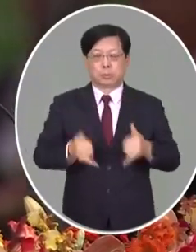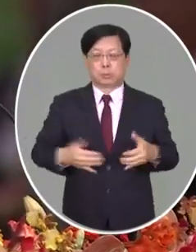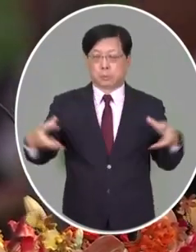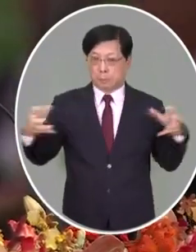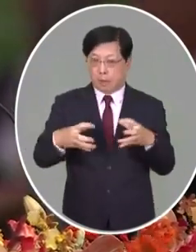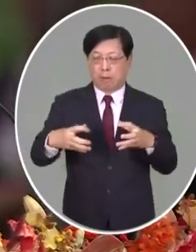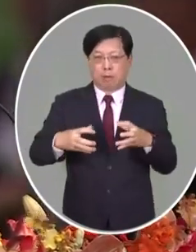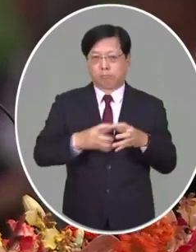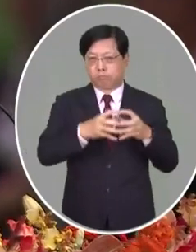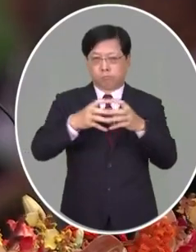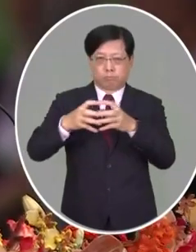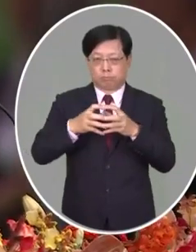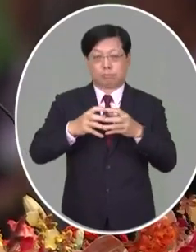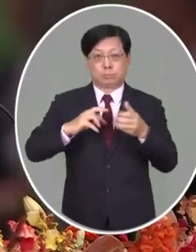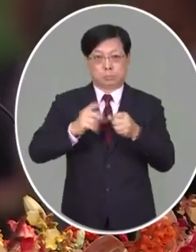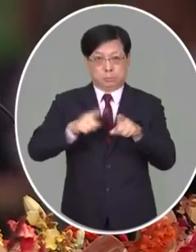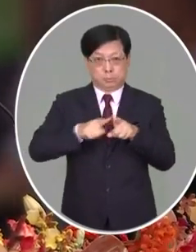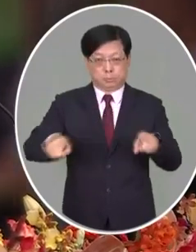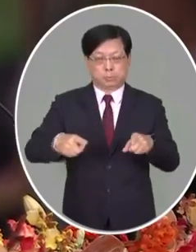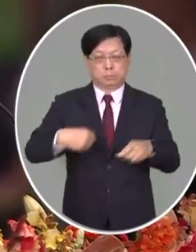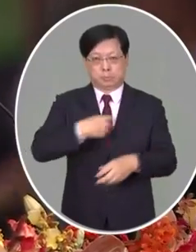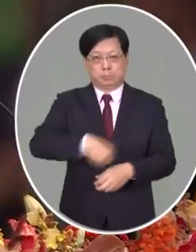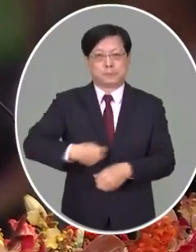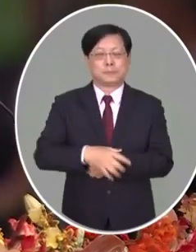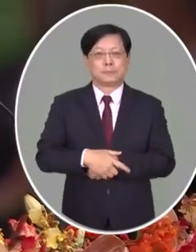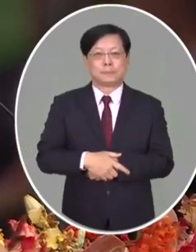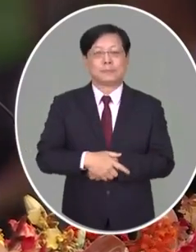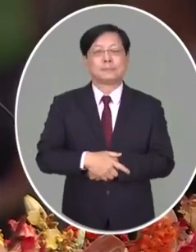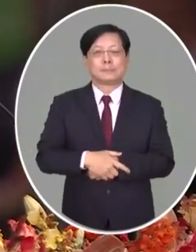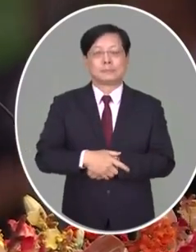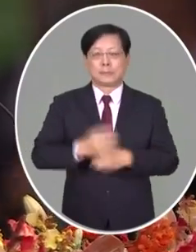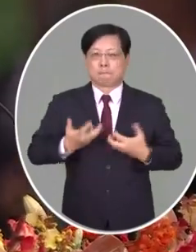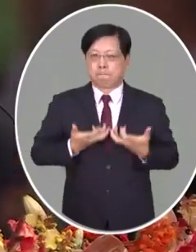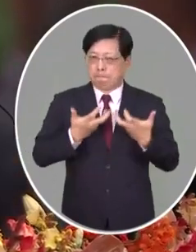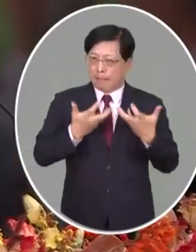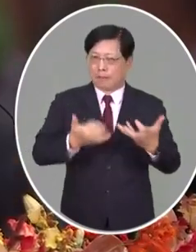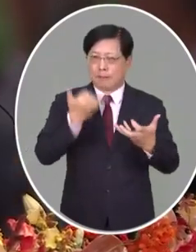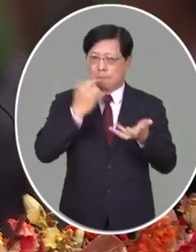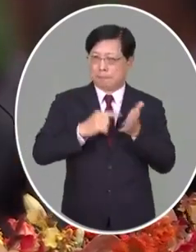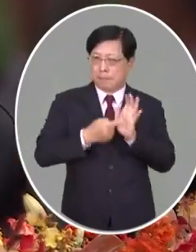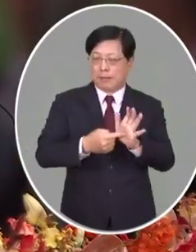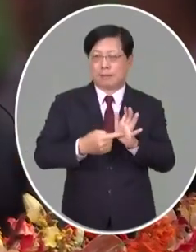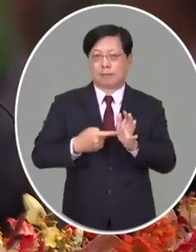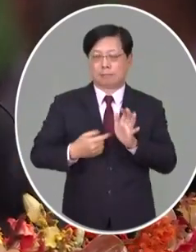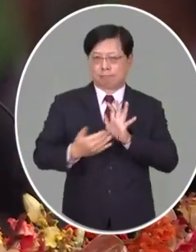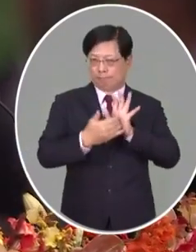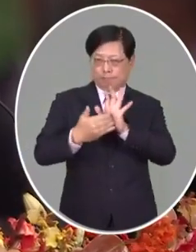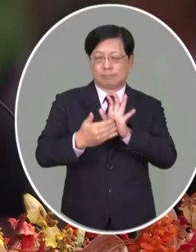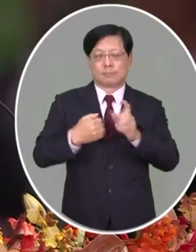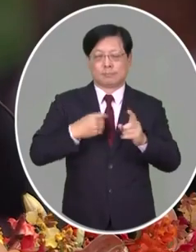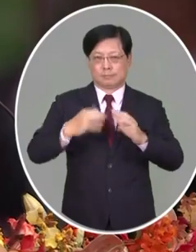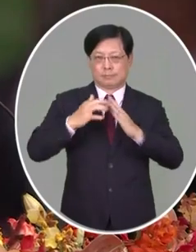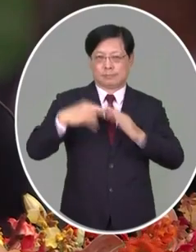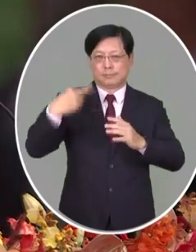side by side with democratic countries around the world to exert deterrence and avoid When war occurs,